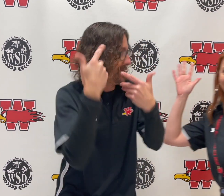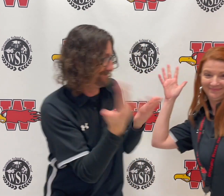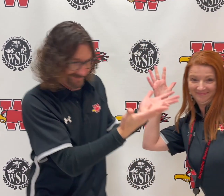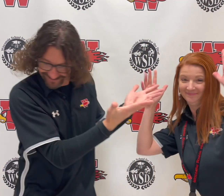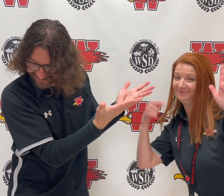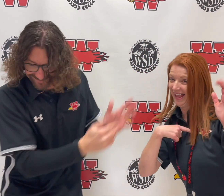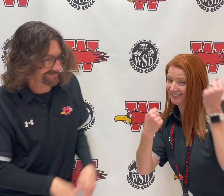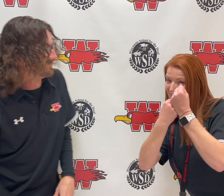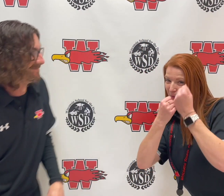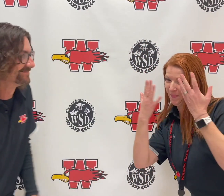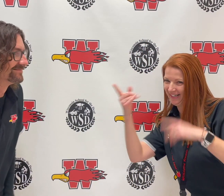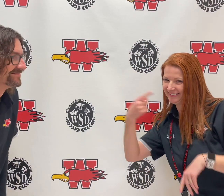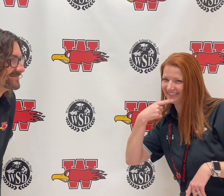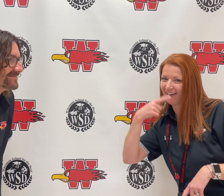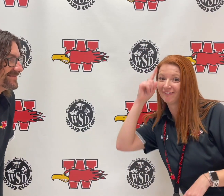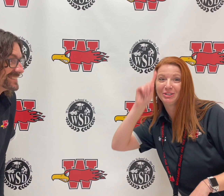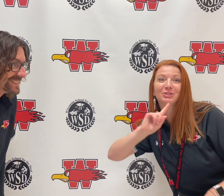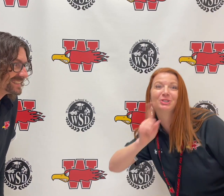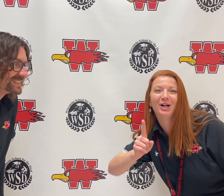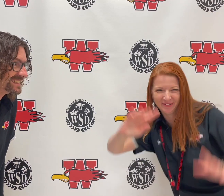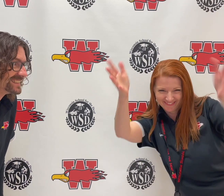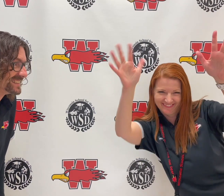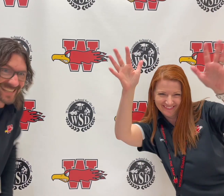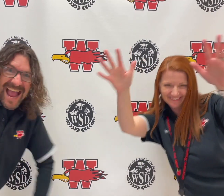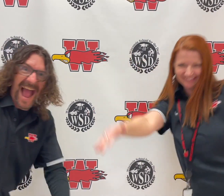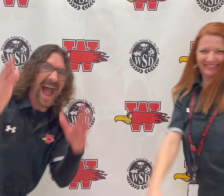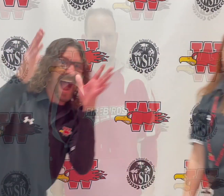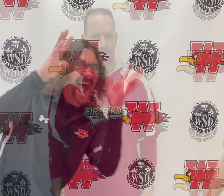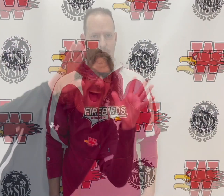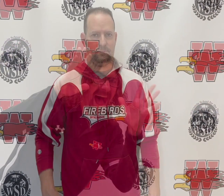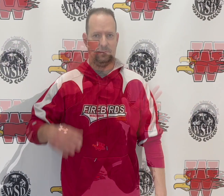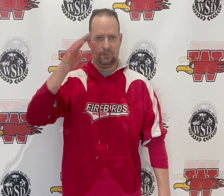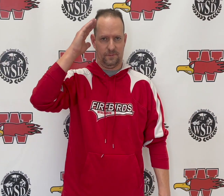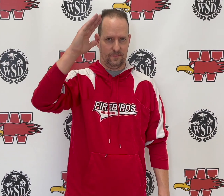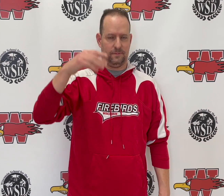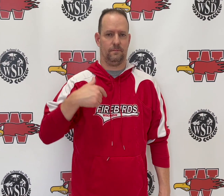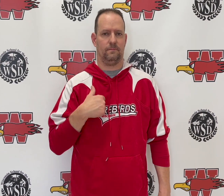And this is Laura. I'm with what he - I'm with what he says. I support what he says. Thanks!